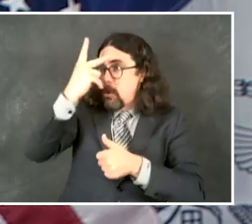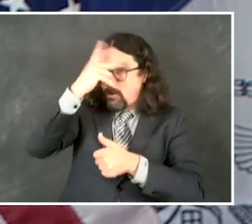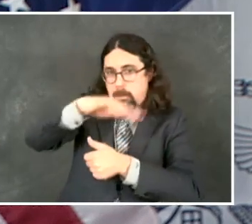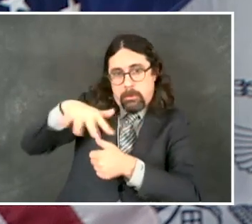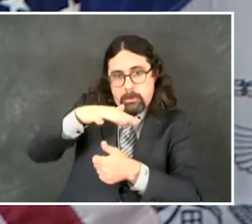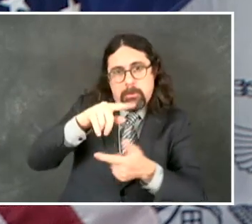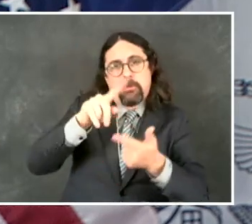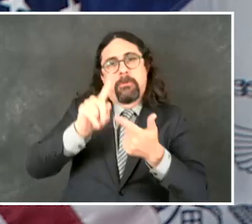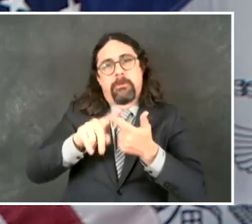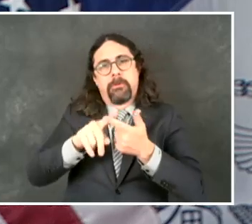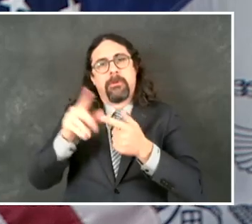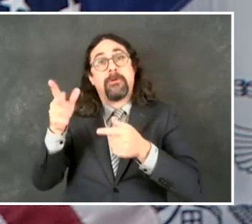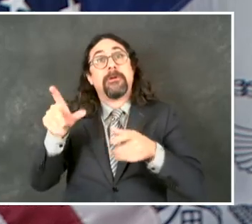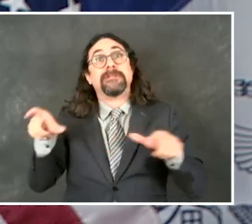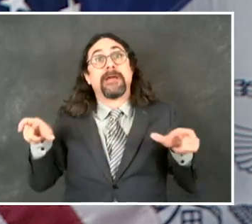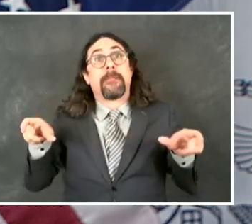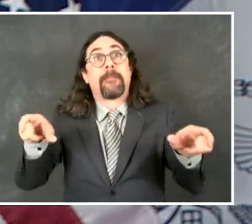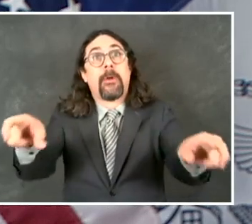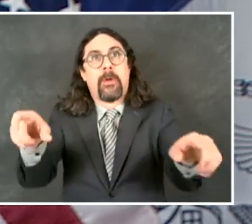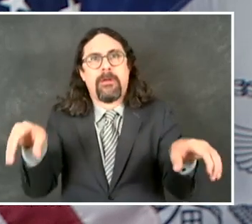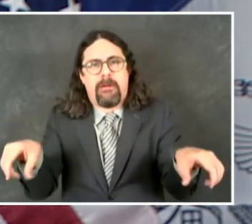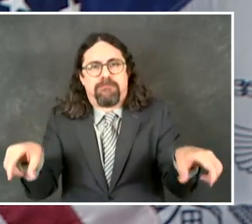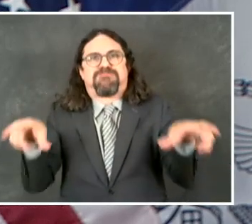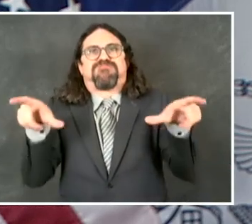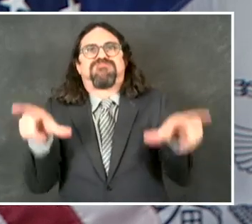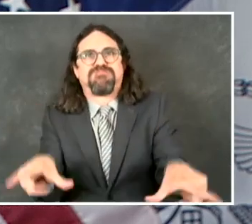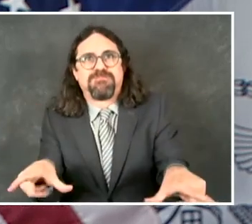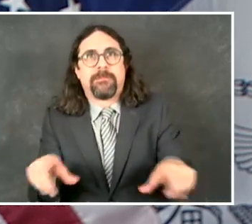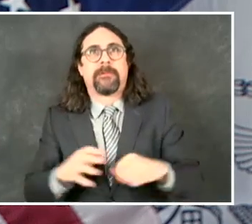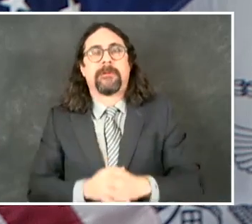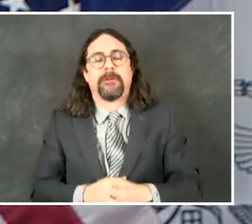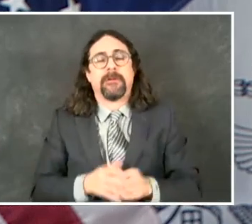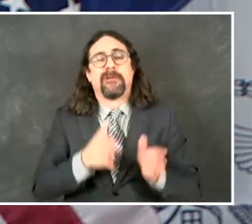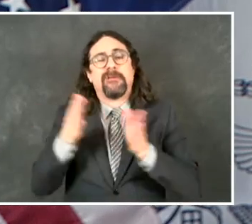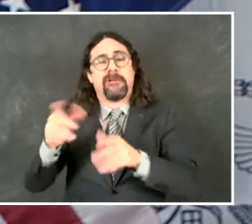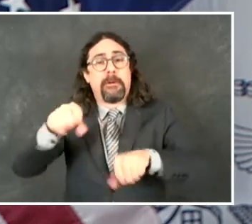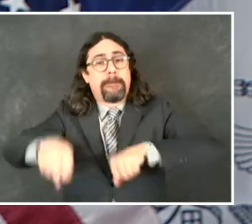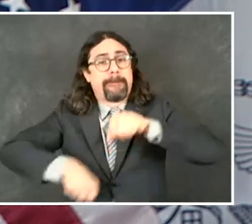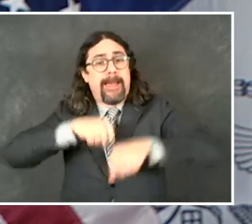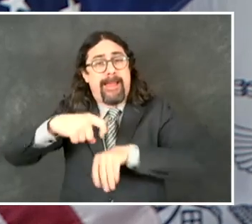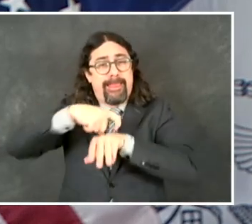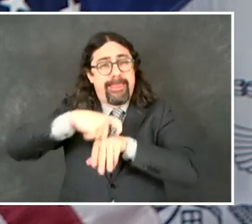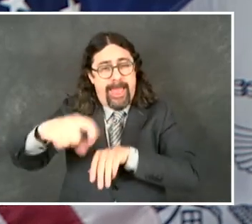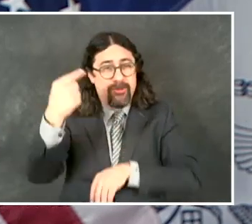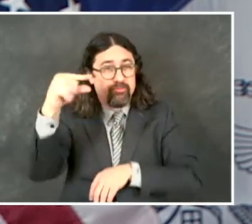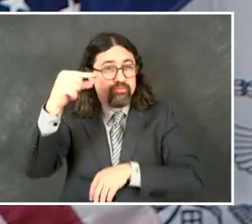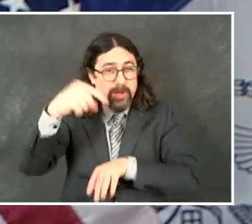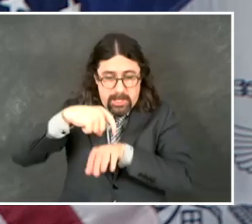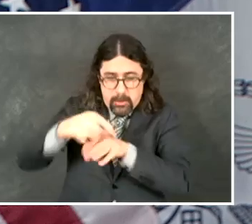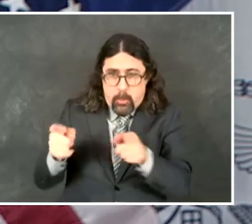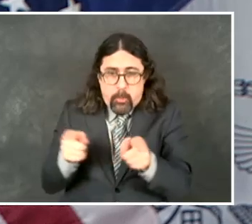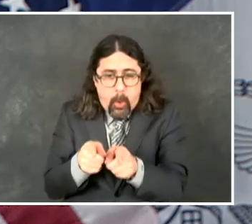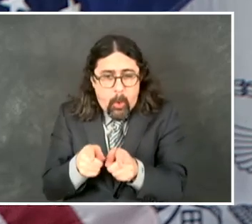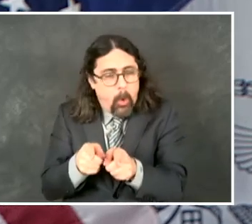DO MORE. SO THE FOCUS HERE